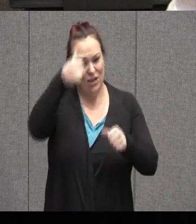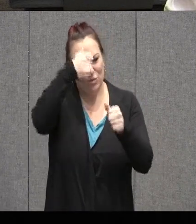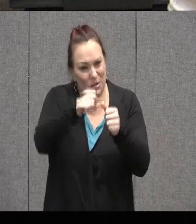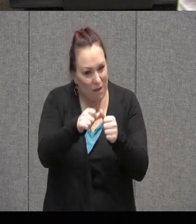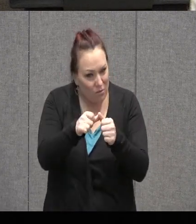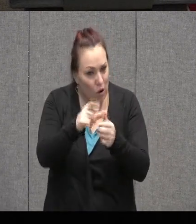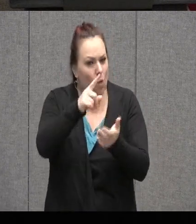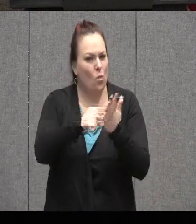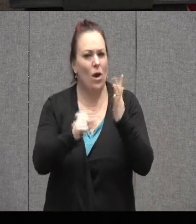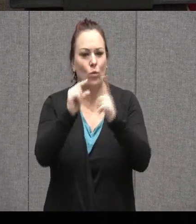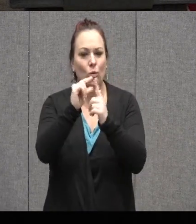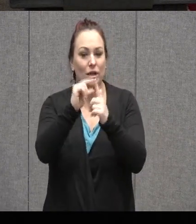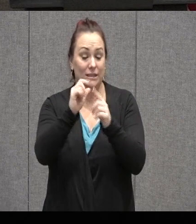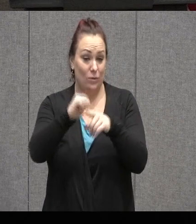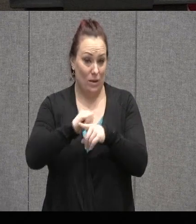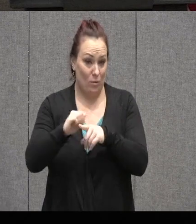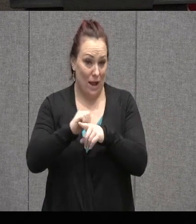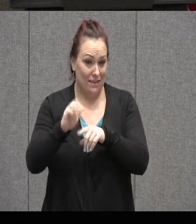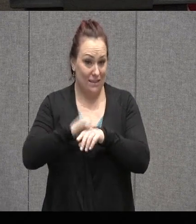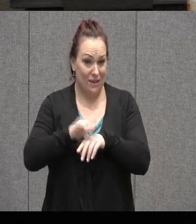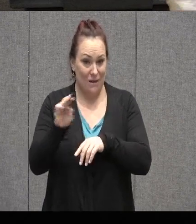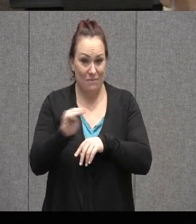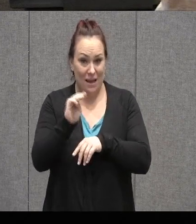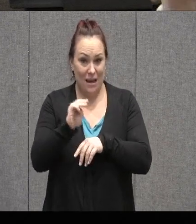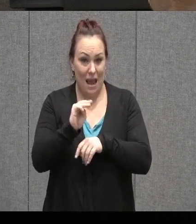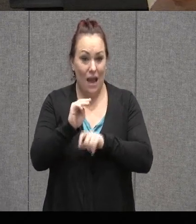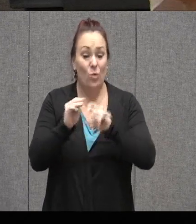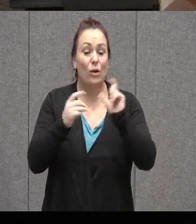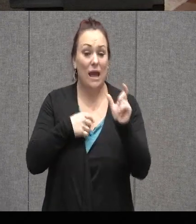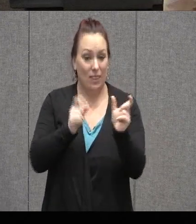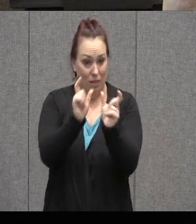We did suffixes, yes, suffixes.